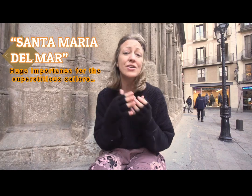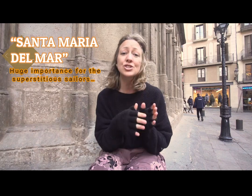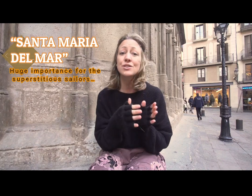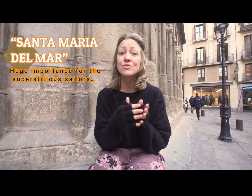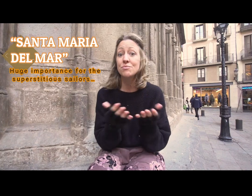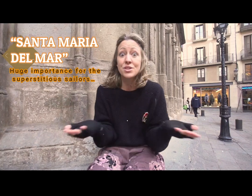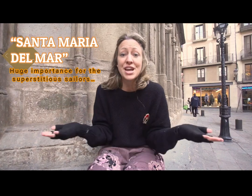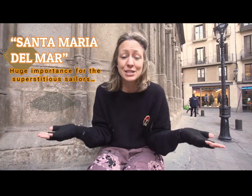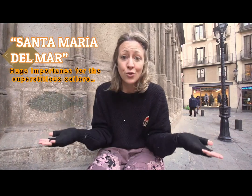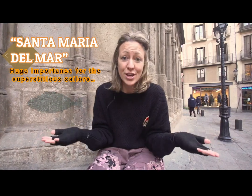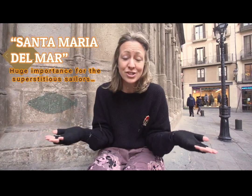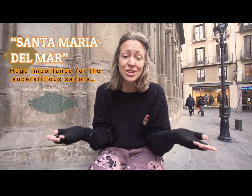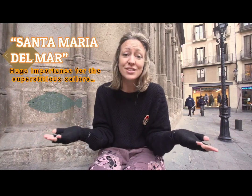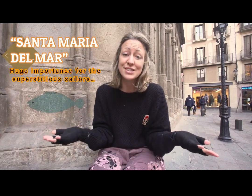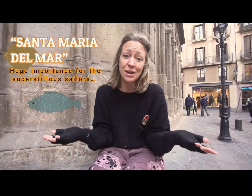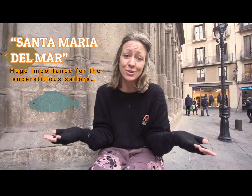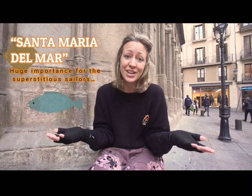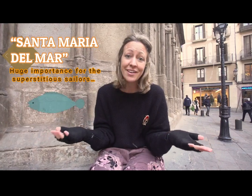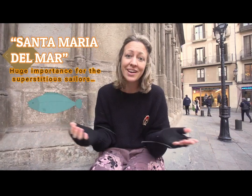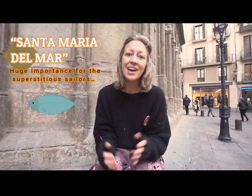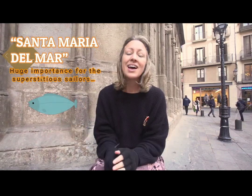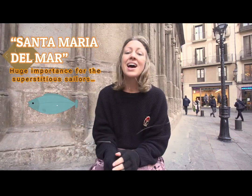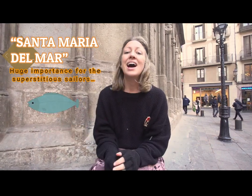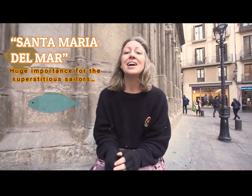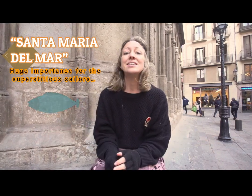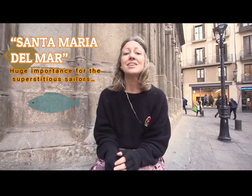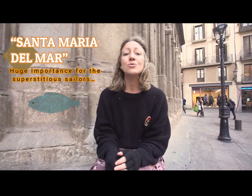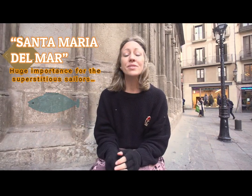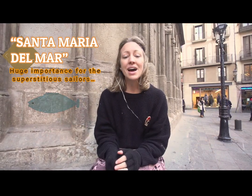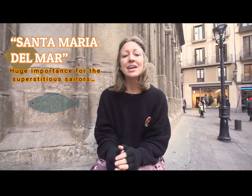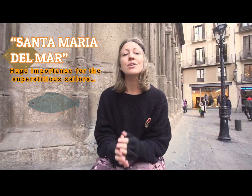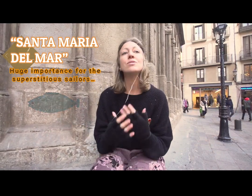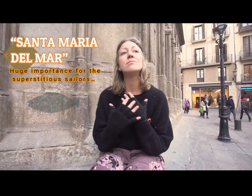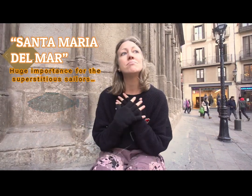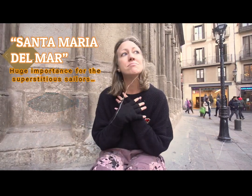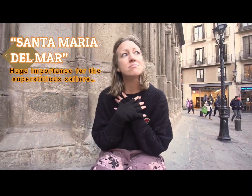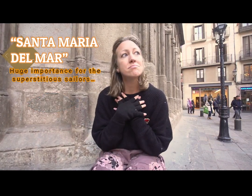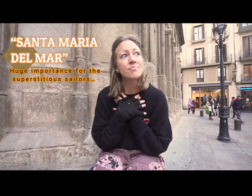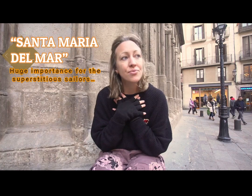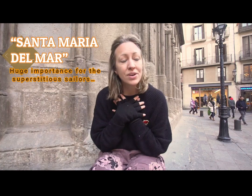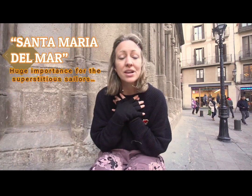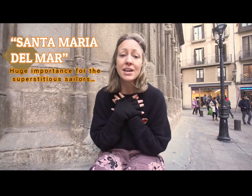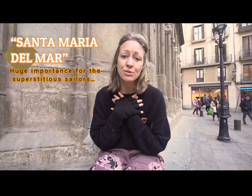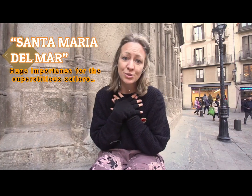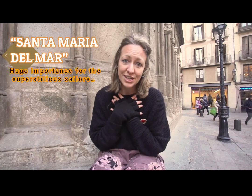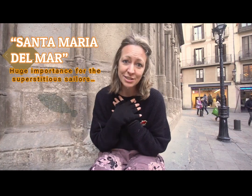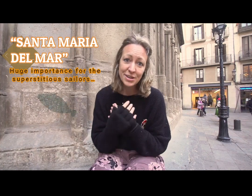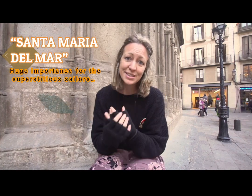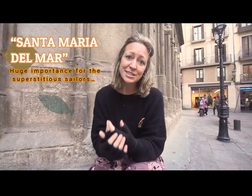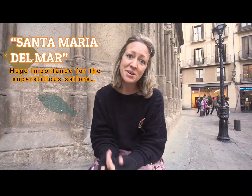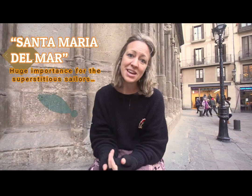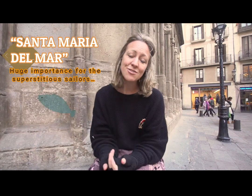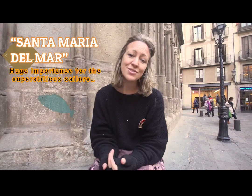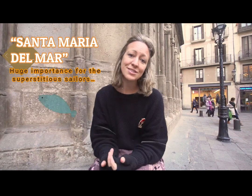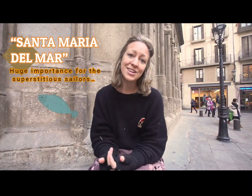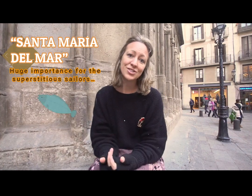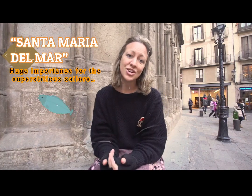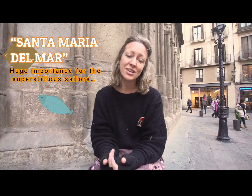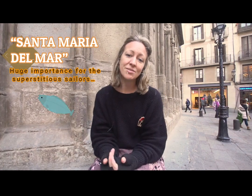in the directions of the next voyage that the sailors would take and so the sailor felt he was protected by Santa Maria on his next voyage